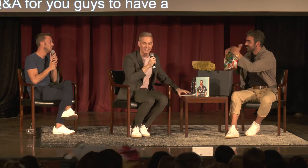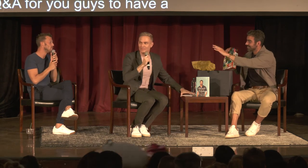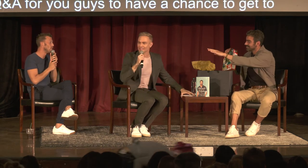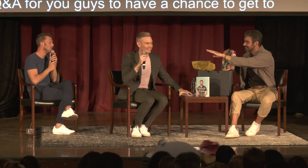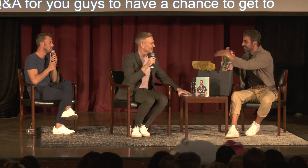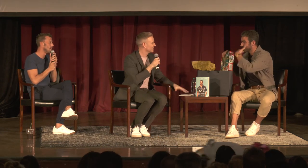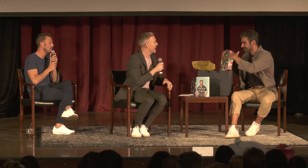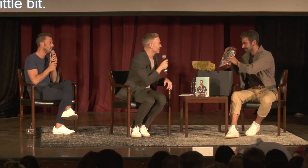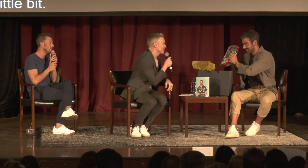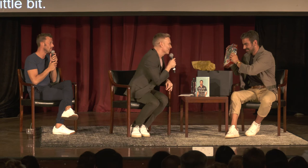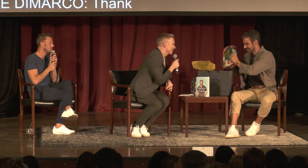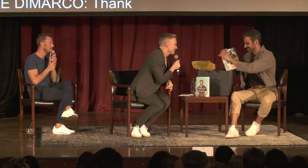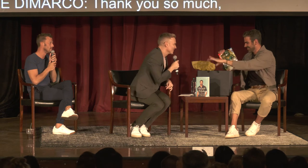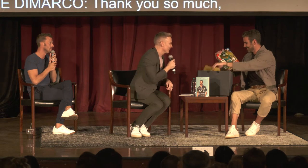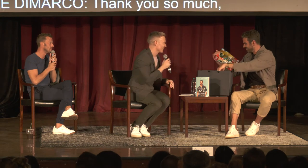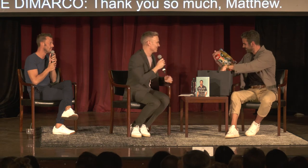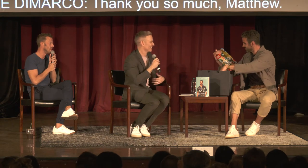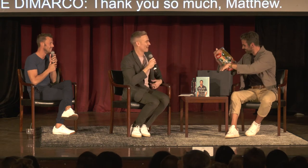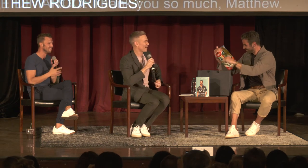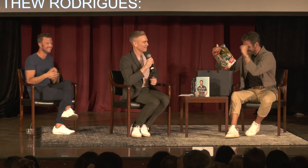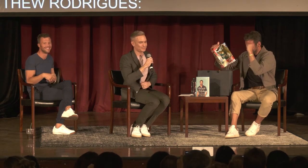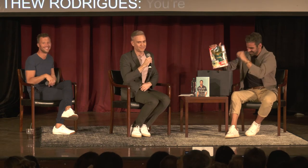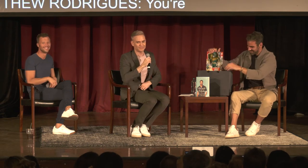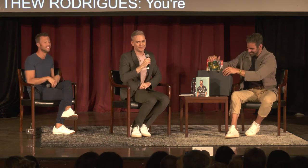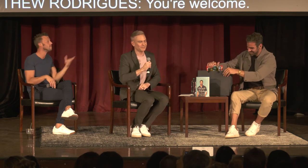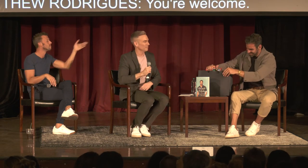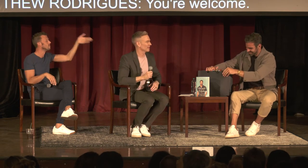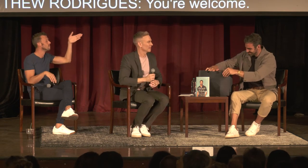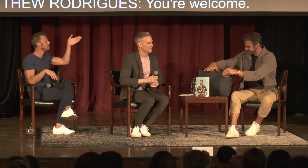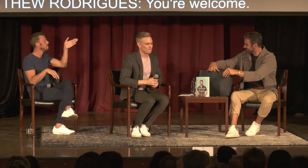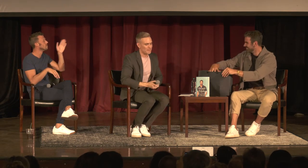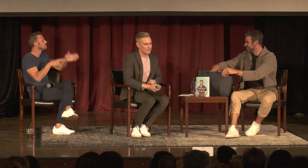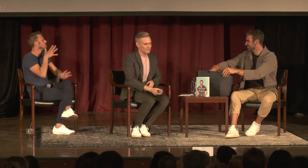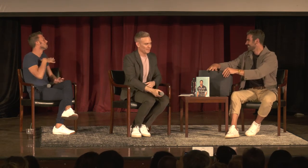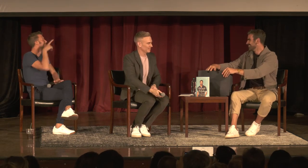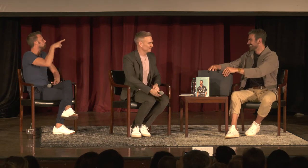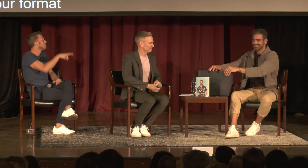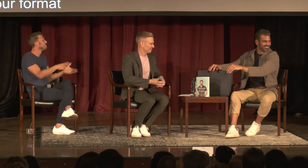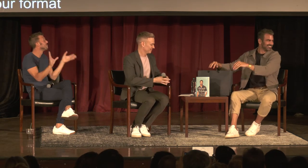Thank you so much, Matt. Thank you. You're welcome. So our format for the Q and A,